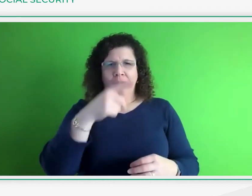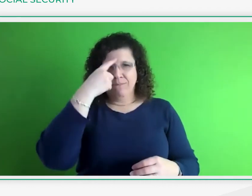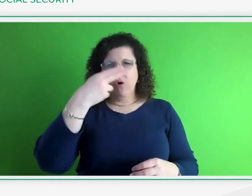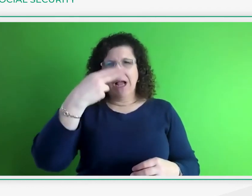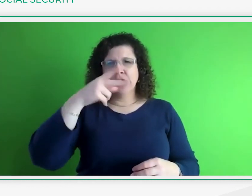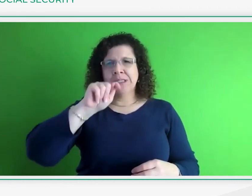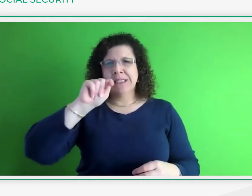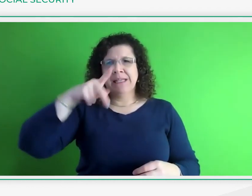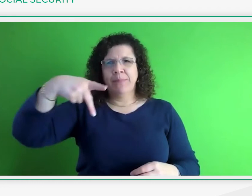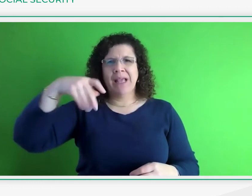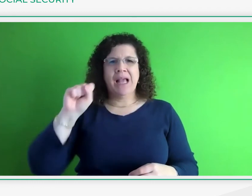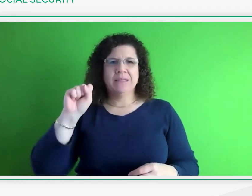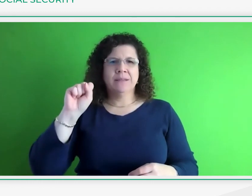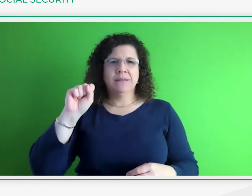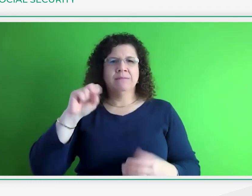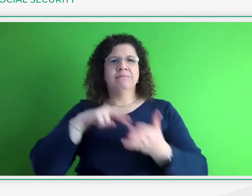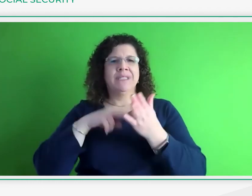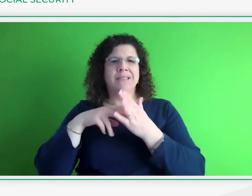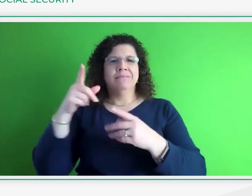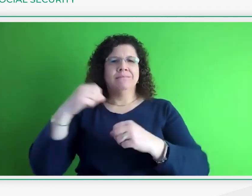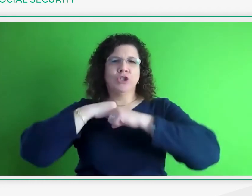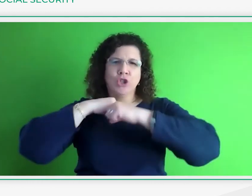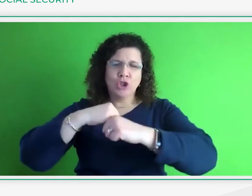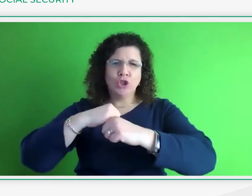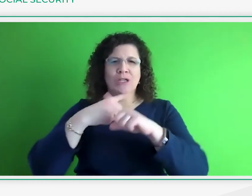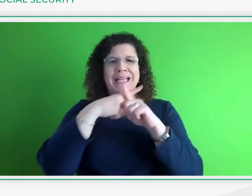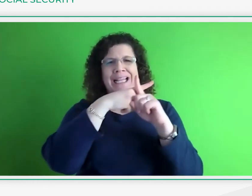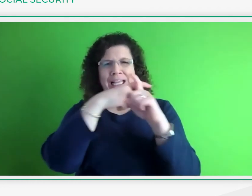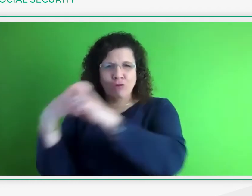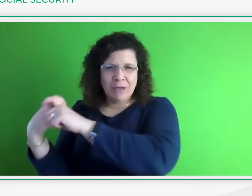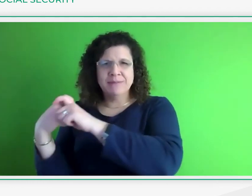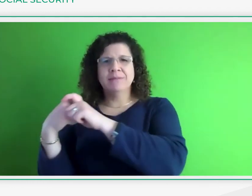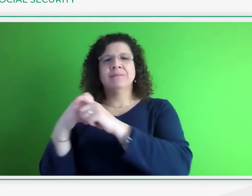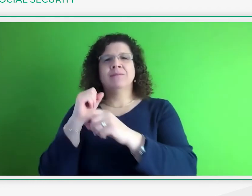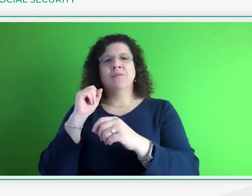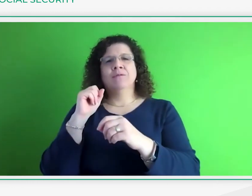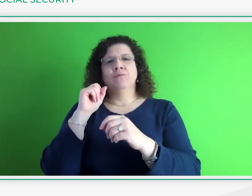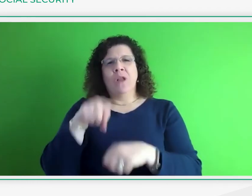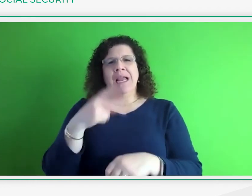So it's important to identify the https. It means that is a secure, encrypted website.